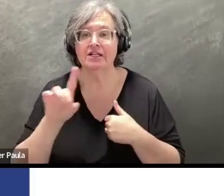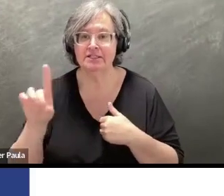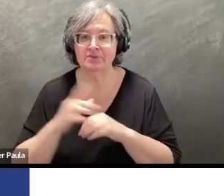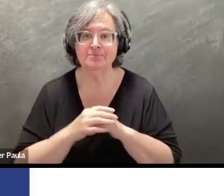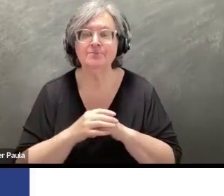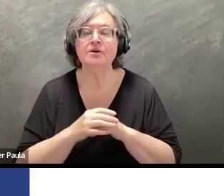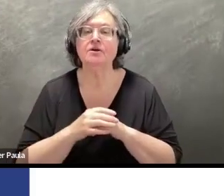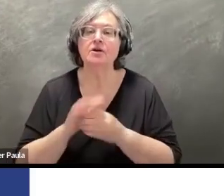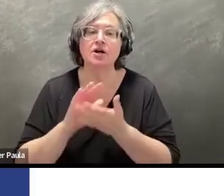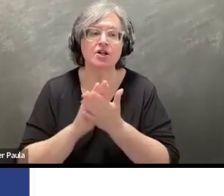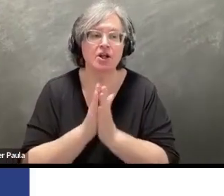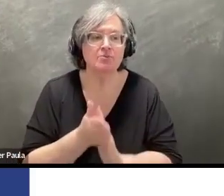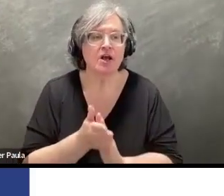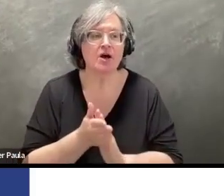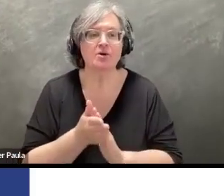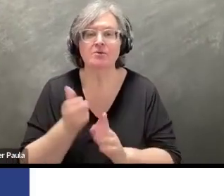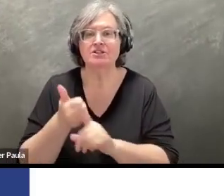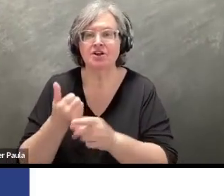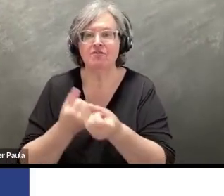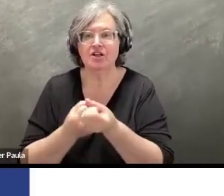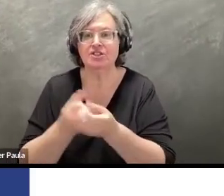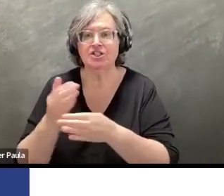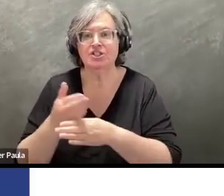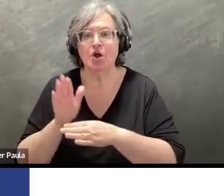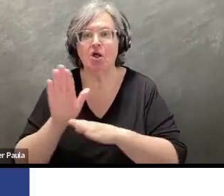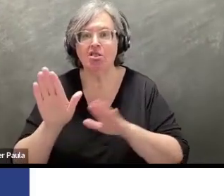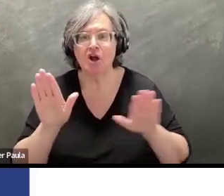become self advocates and share their experiences with Kansas